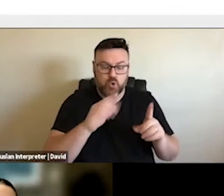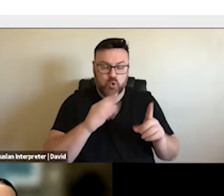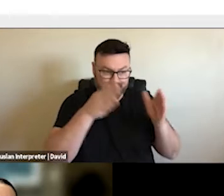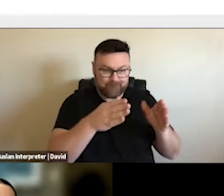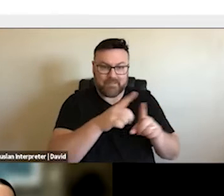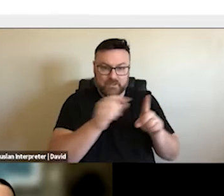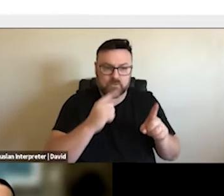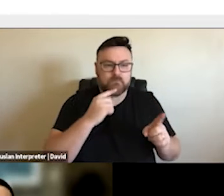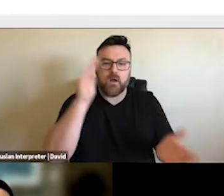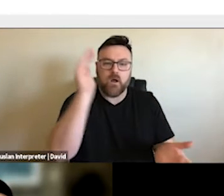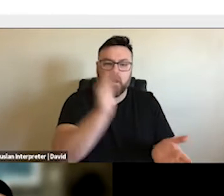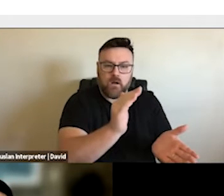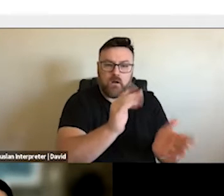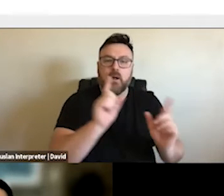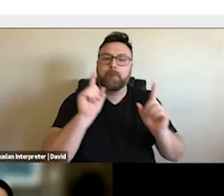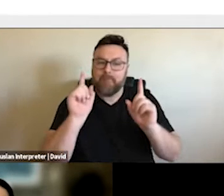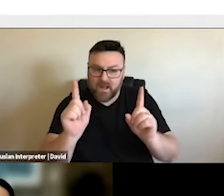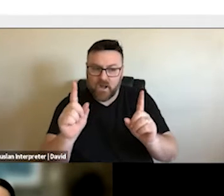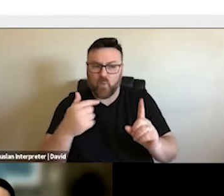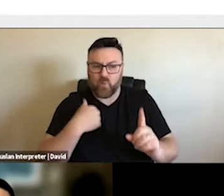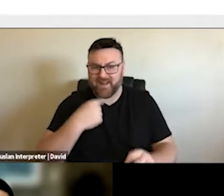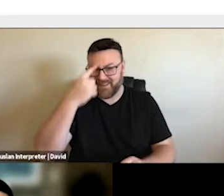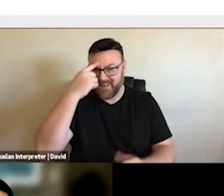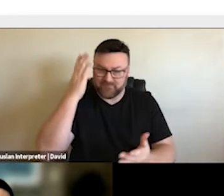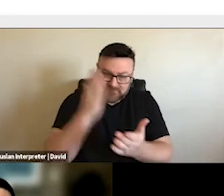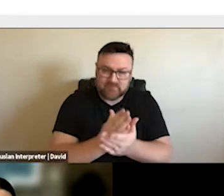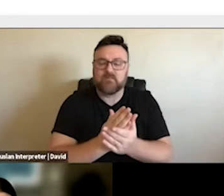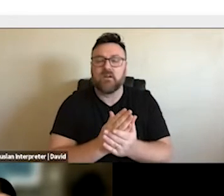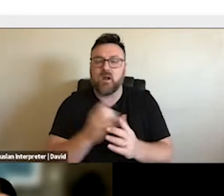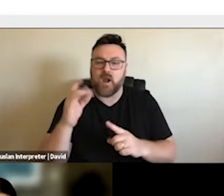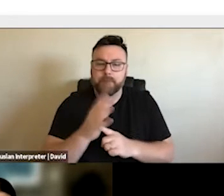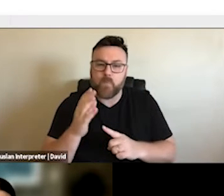is a really important format to be working with.